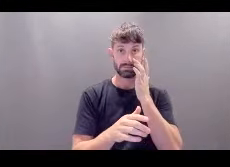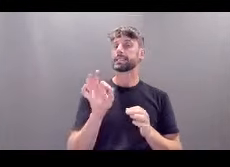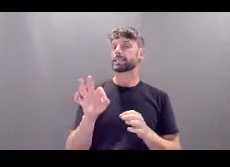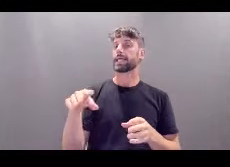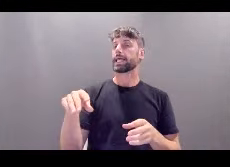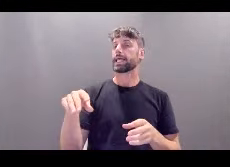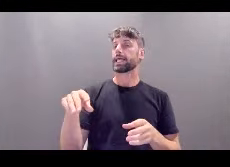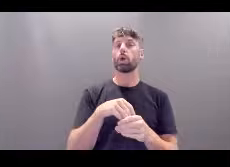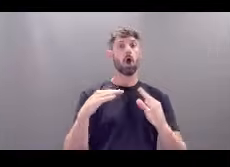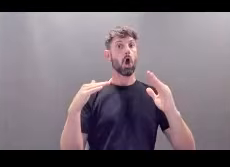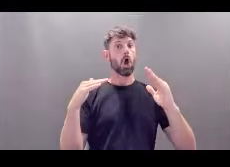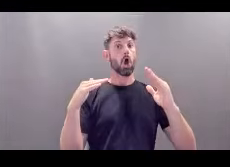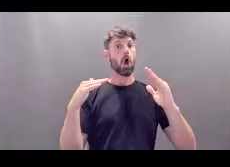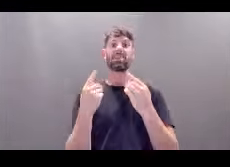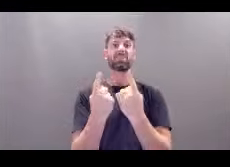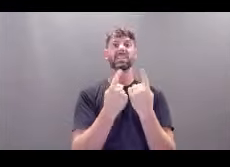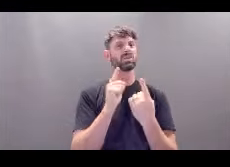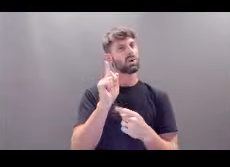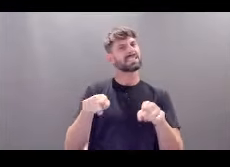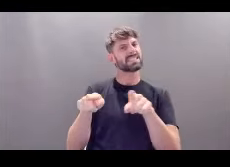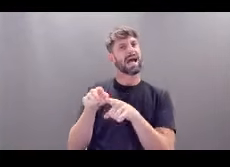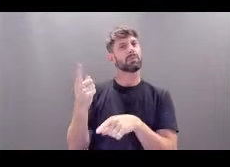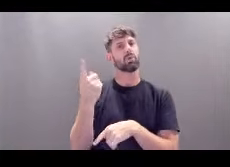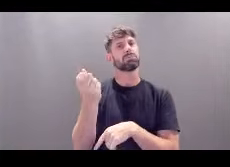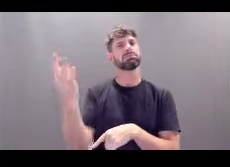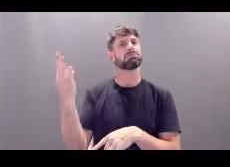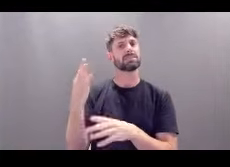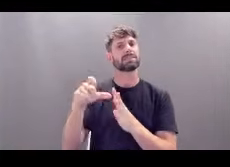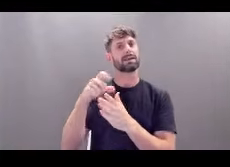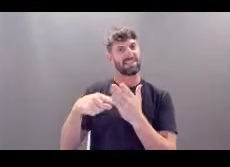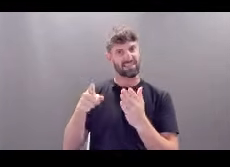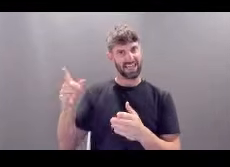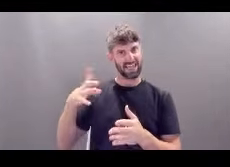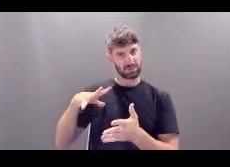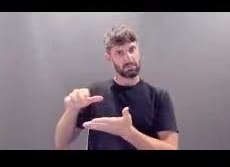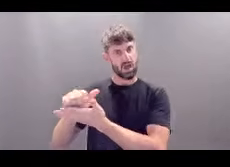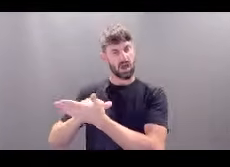uses that isn't related to a person's disability, like a standard kettle.